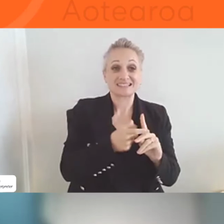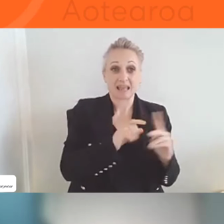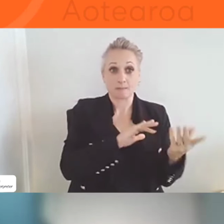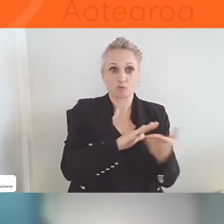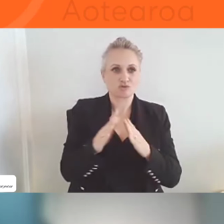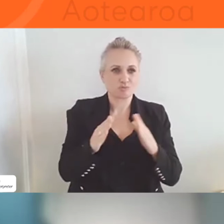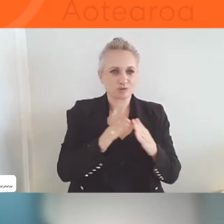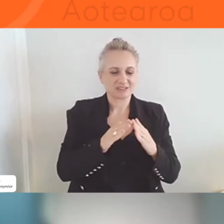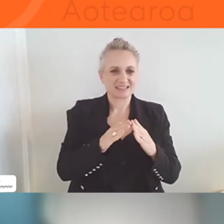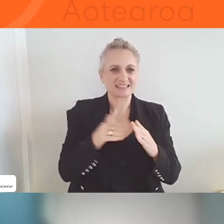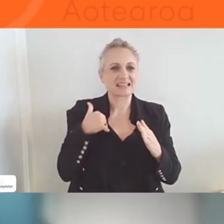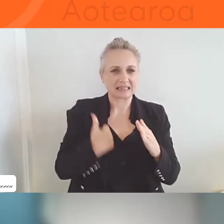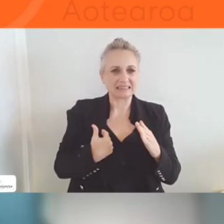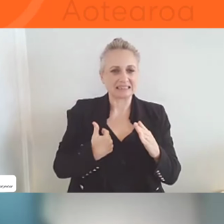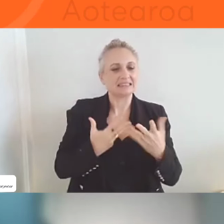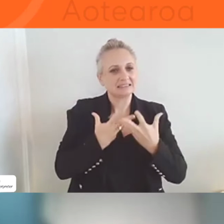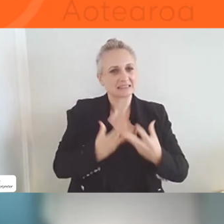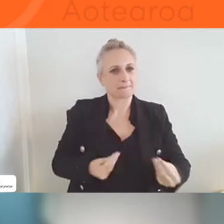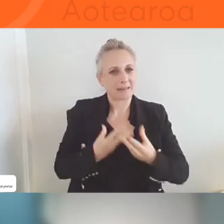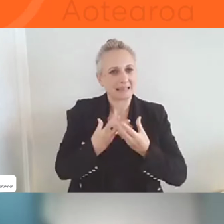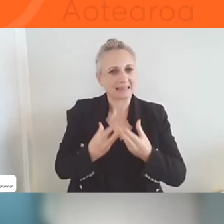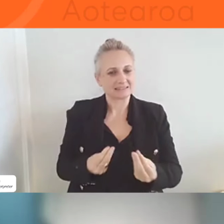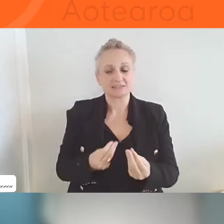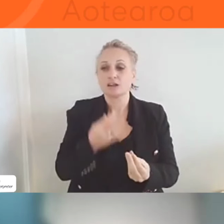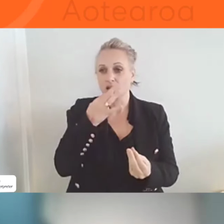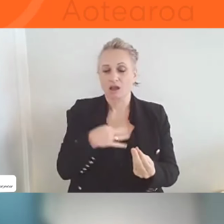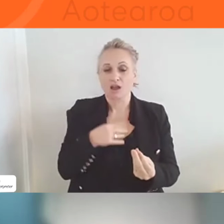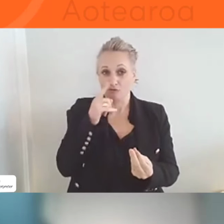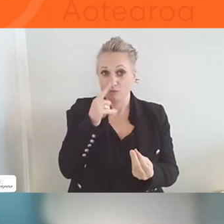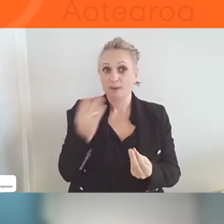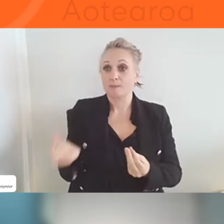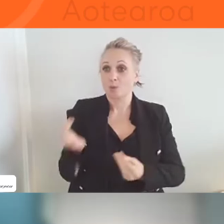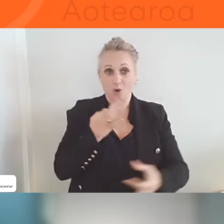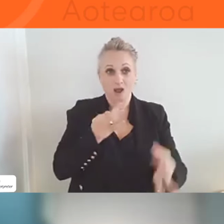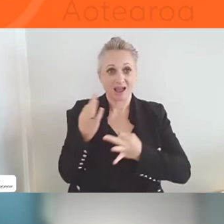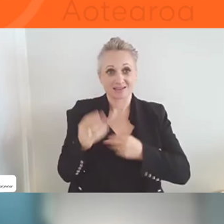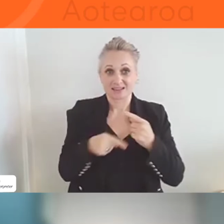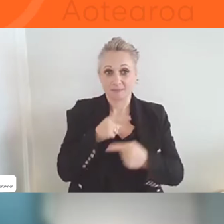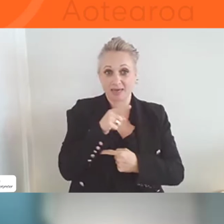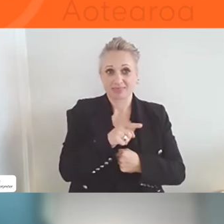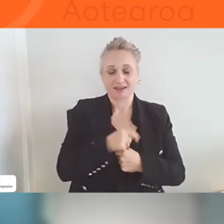people are asking about that, and especially I'm getting a lot of